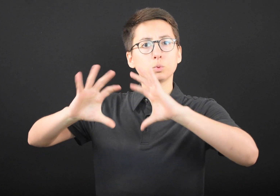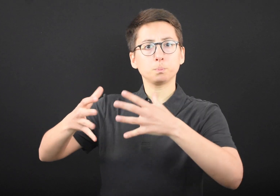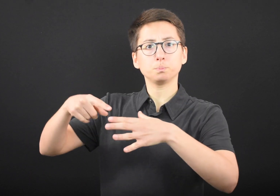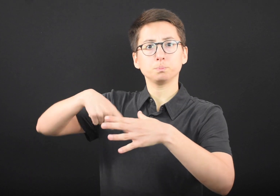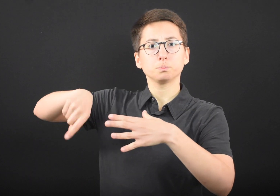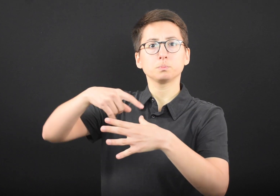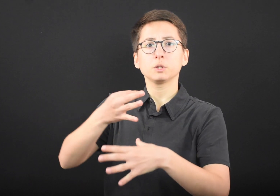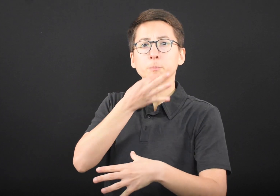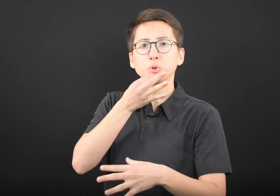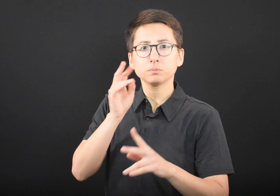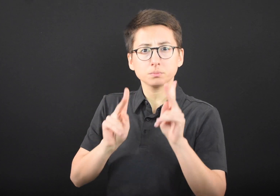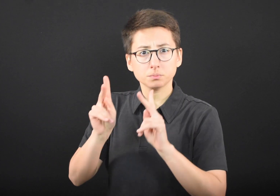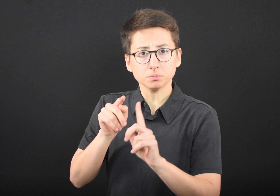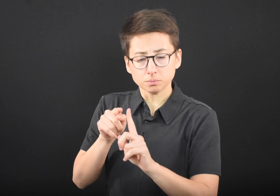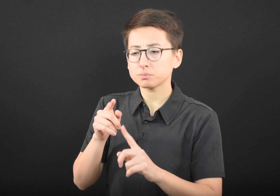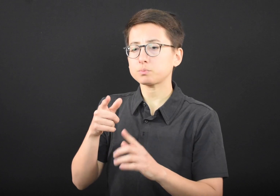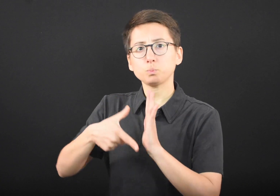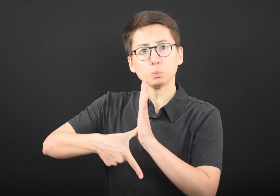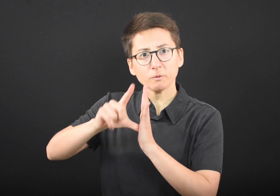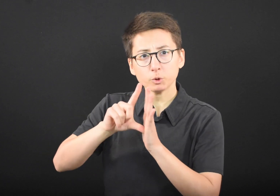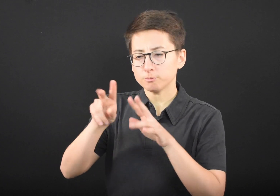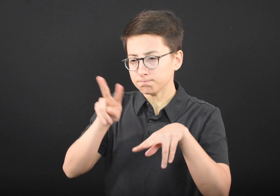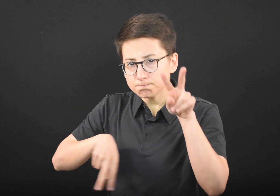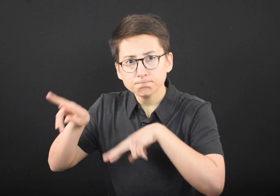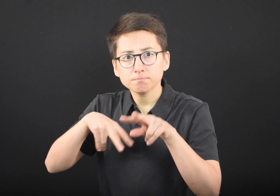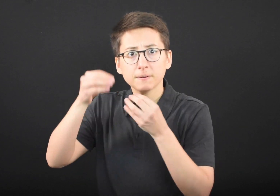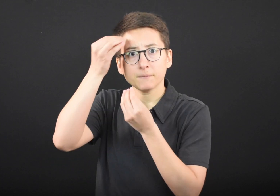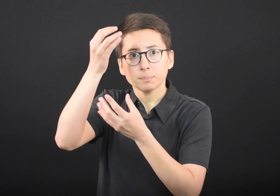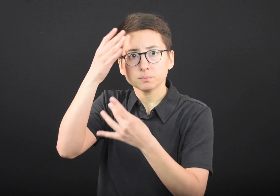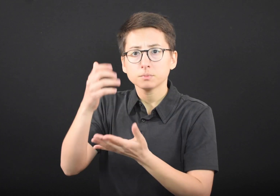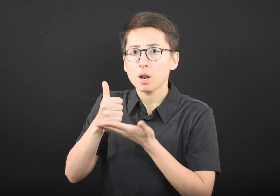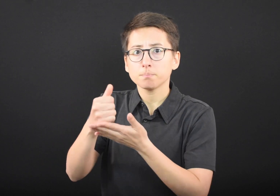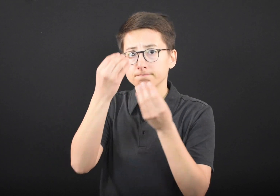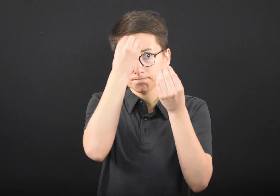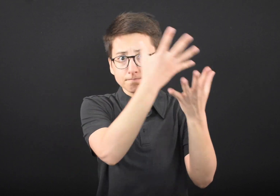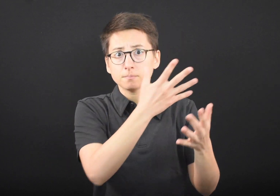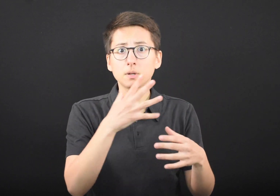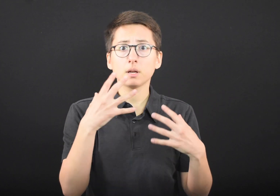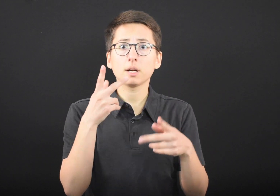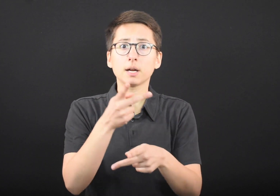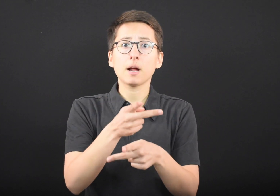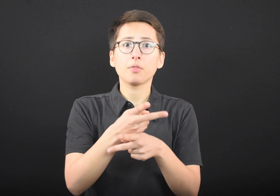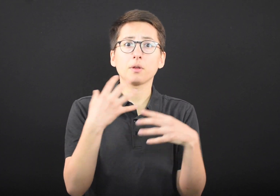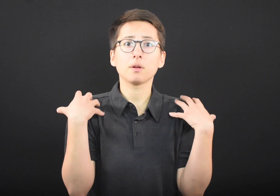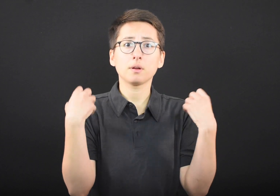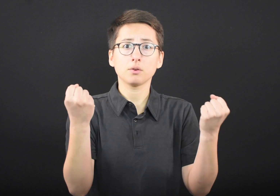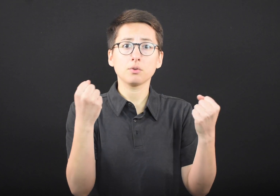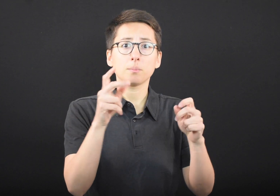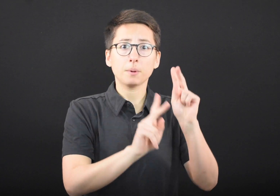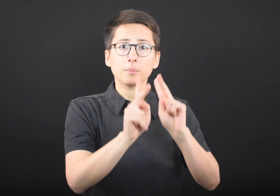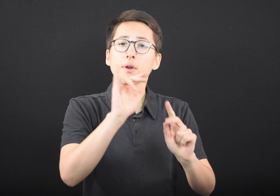to review the data and help make providers and patients aware of the risk